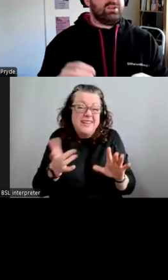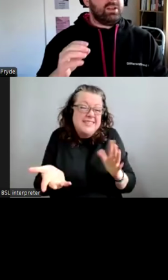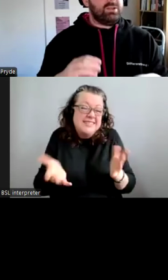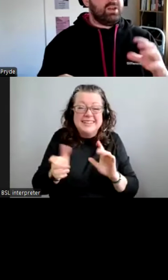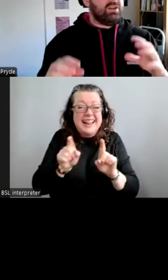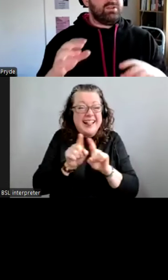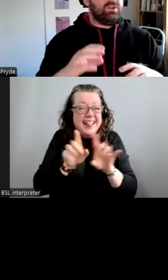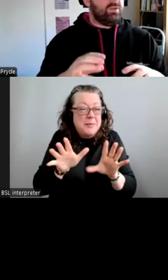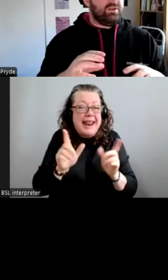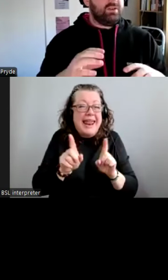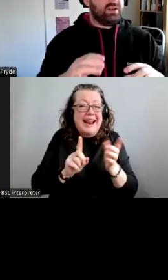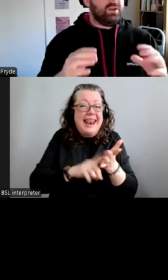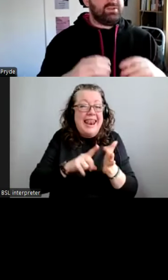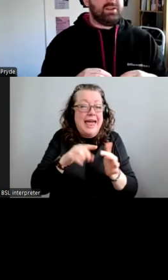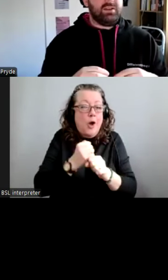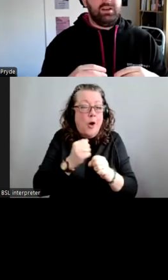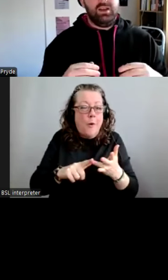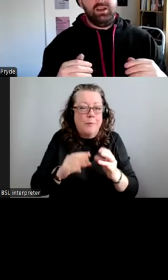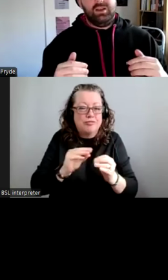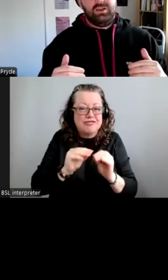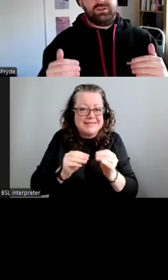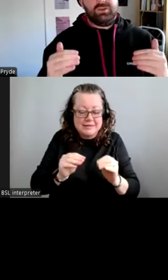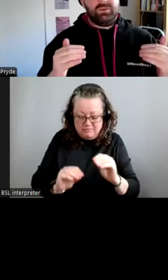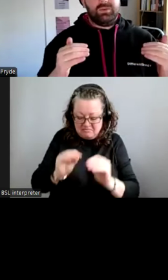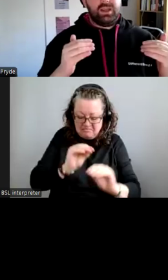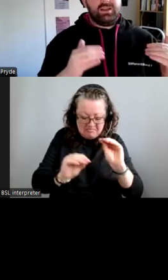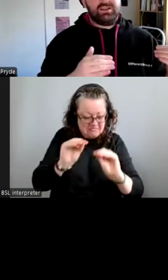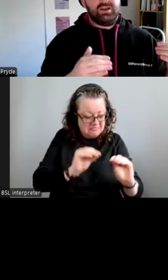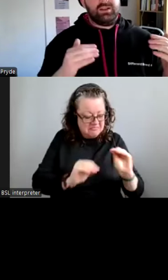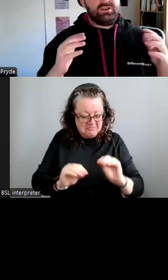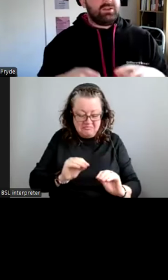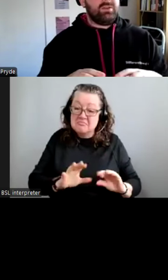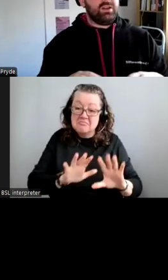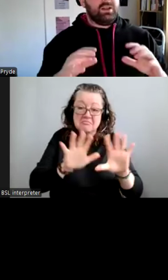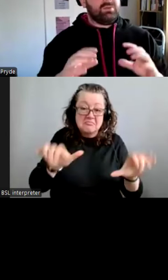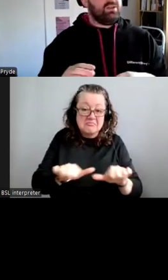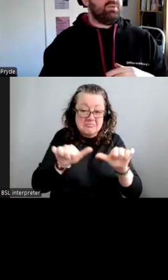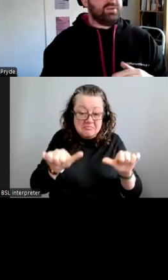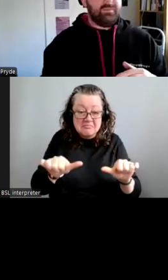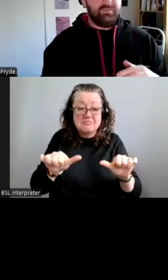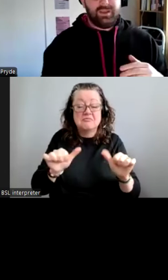which is each page of your website. Getting semantic structure right is really important.